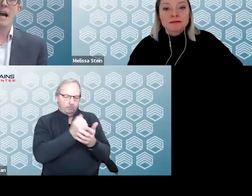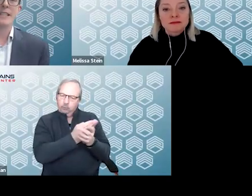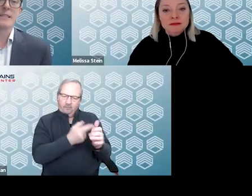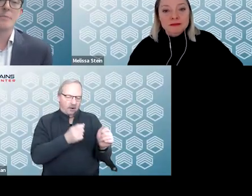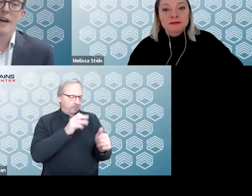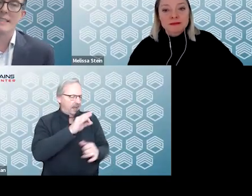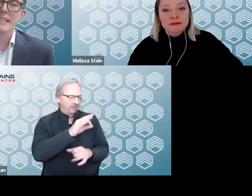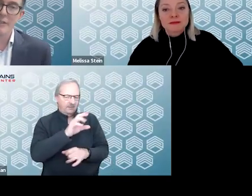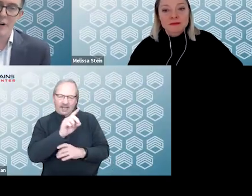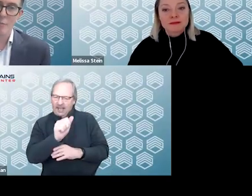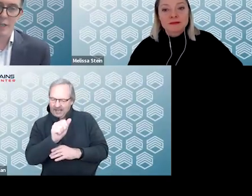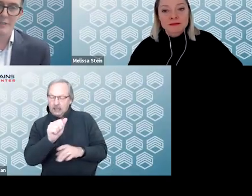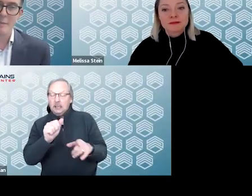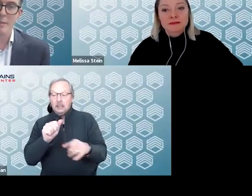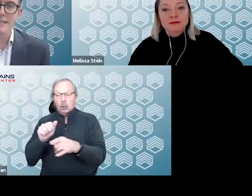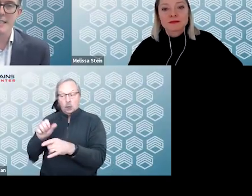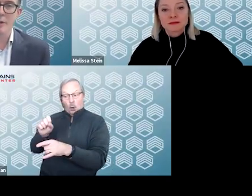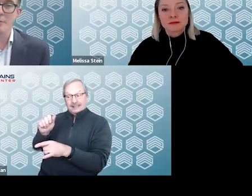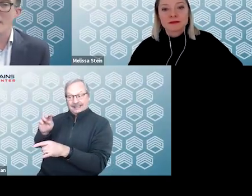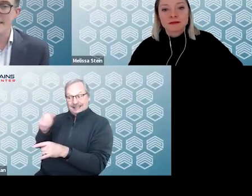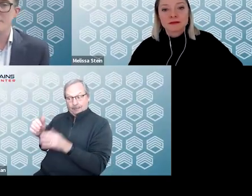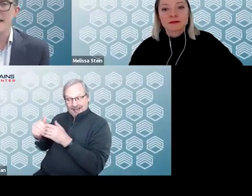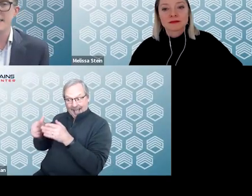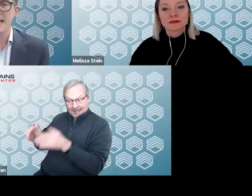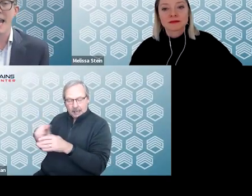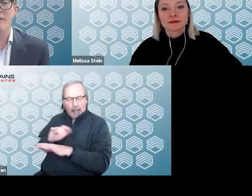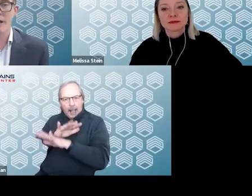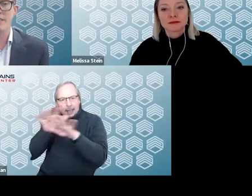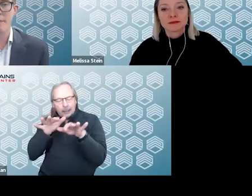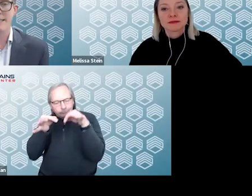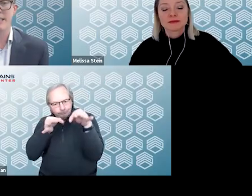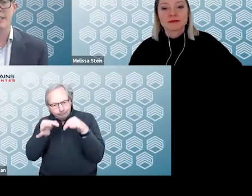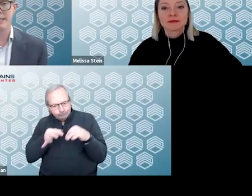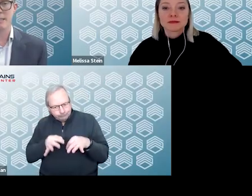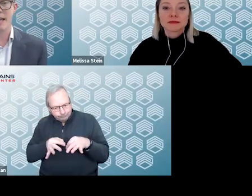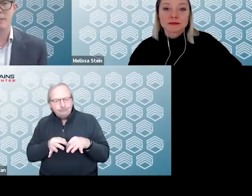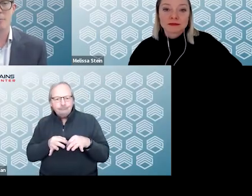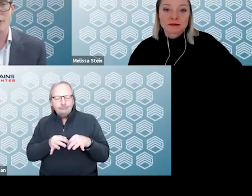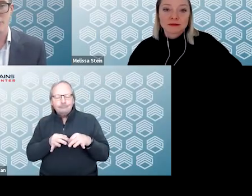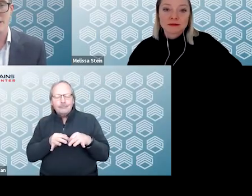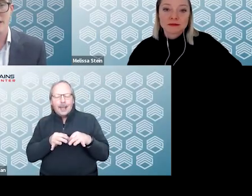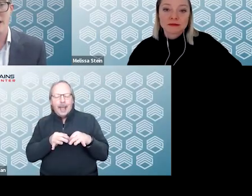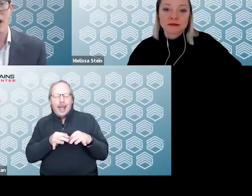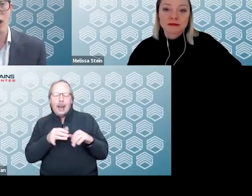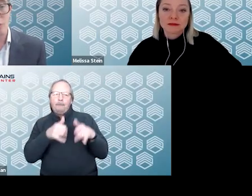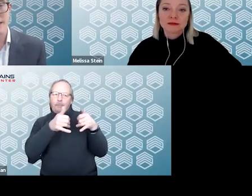SAMHSA's guidance provides clear frameworks for implementing both price-based and voucher-based contingency management models,